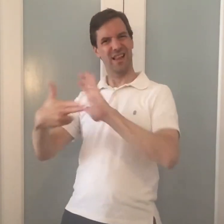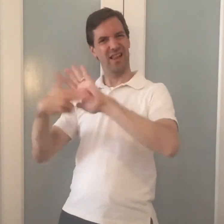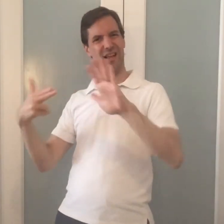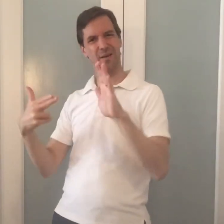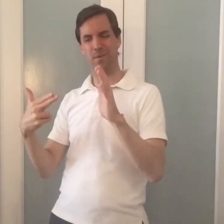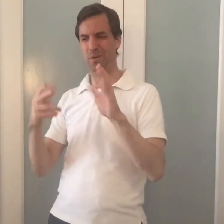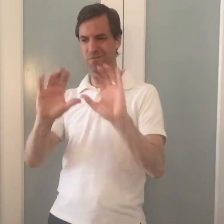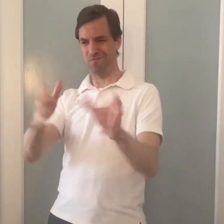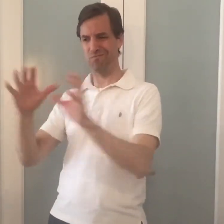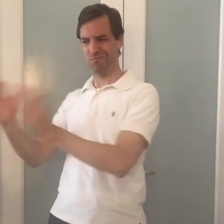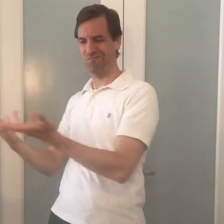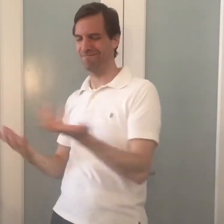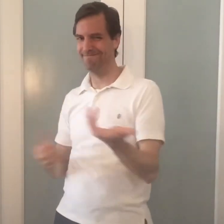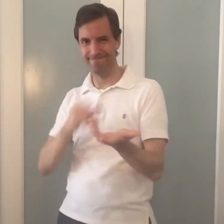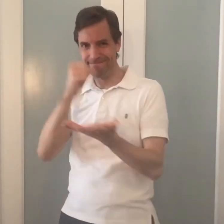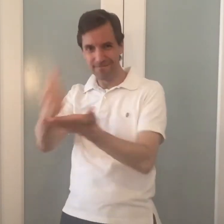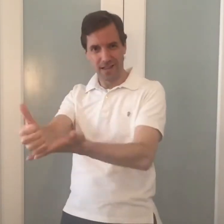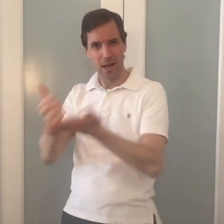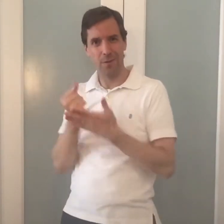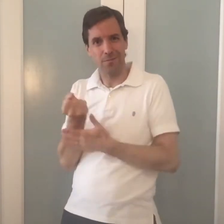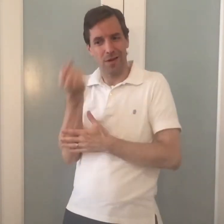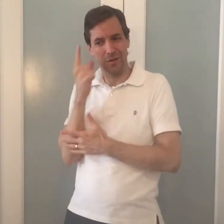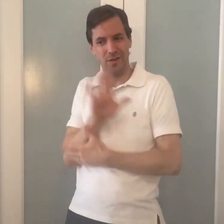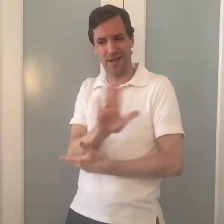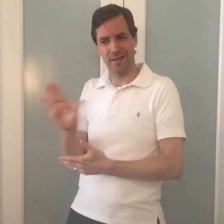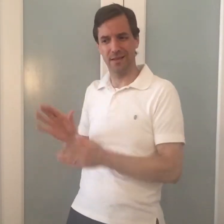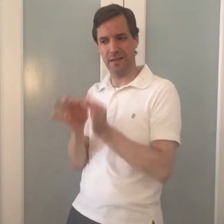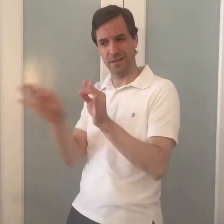It means that that label or that way of classifying children isn't going to help us